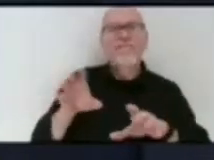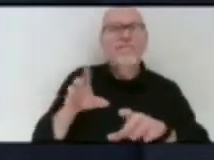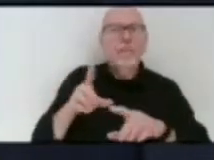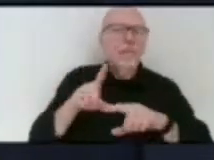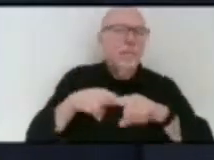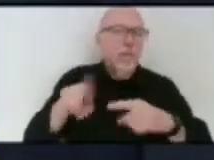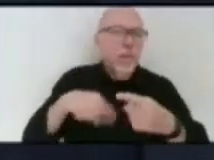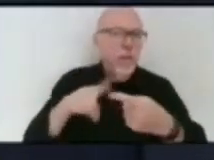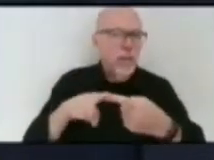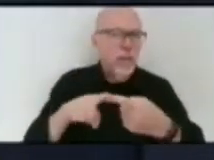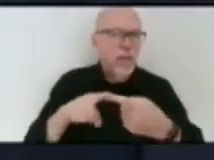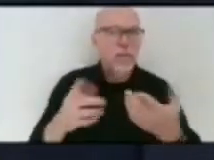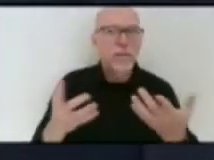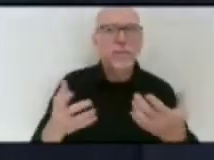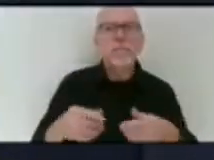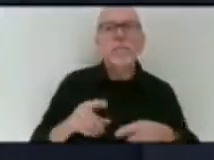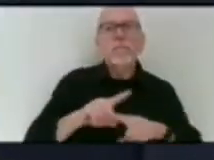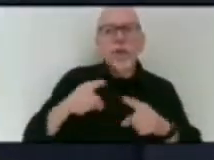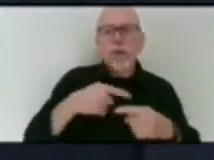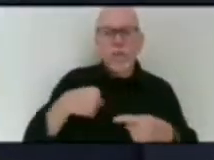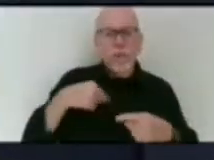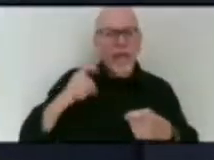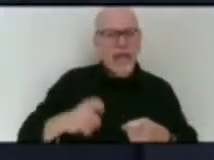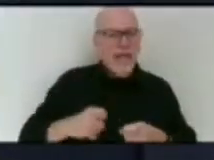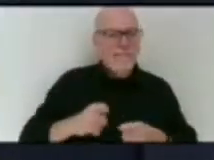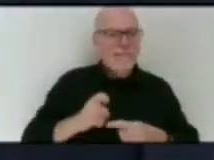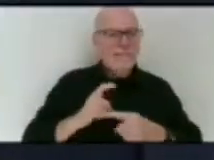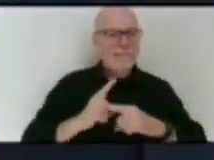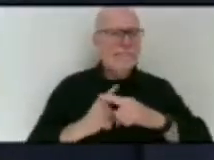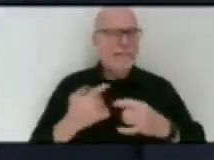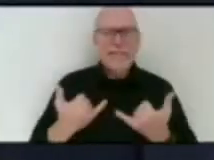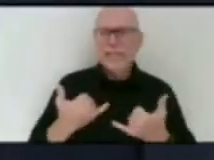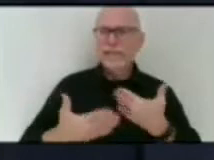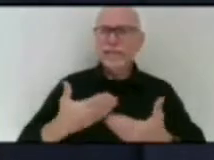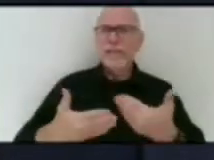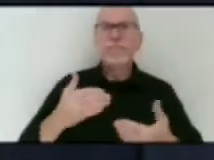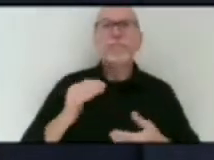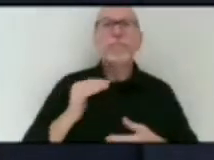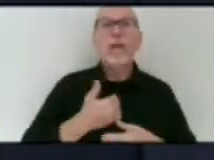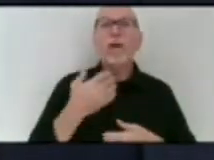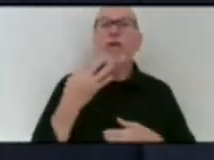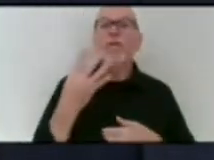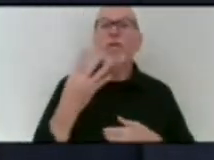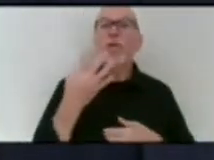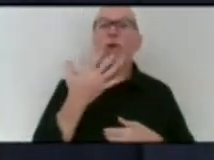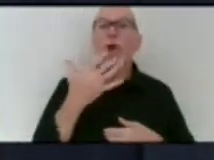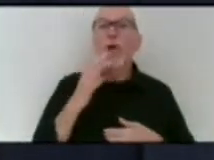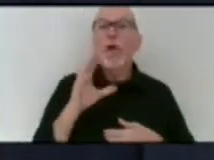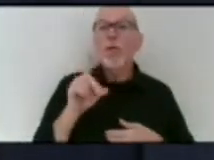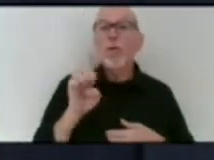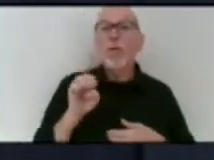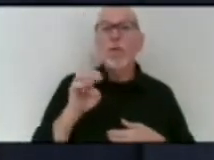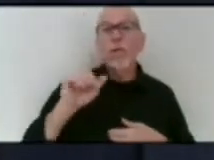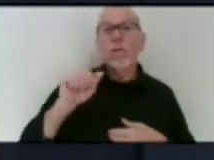we gotta get there, and our four color coded maps will help us do just that.